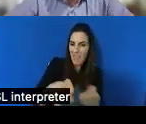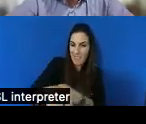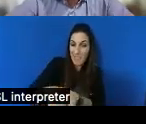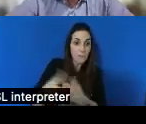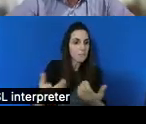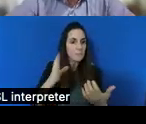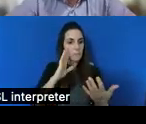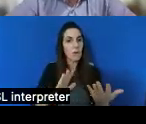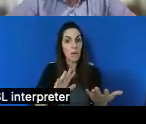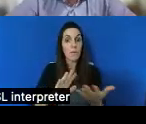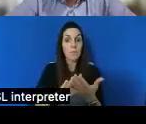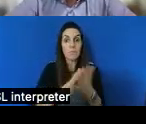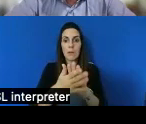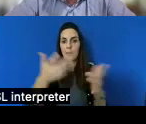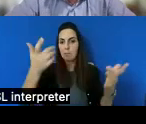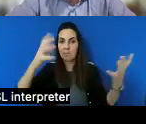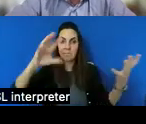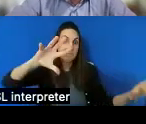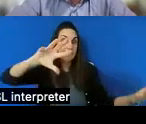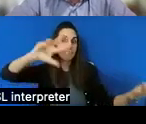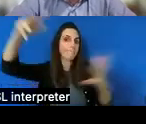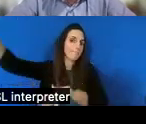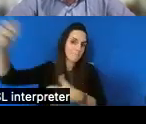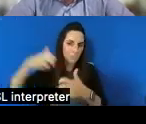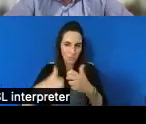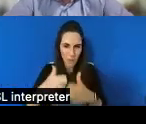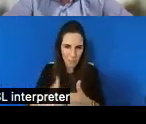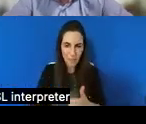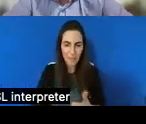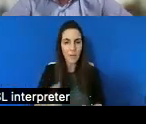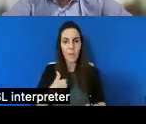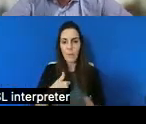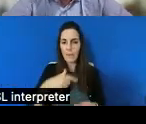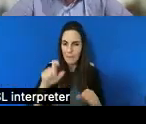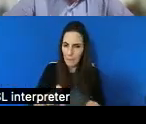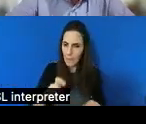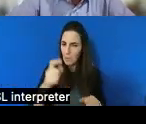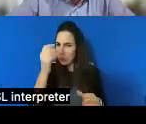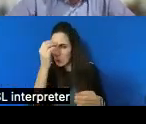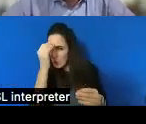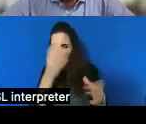we have to work through our retirement and know that we can spend our retirement assets and then